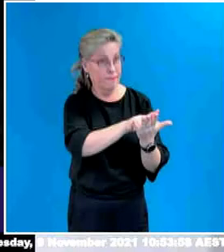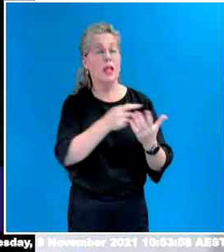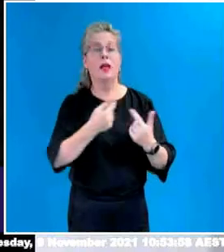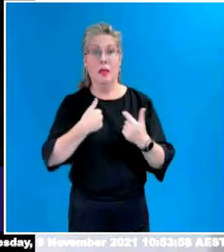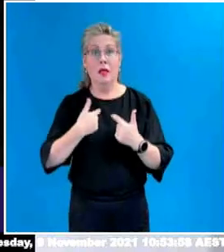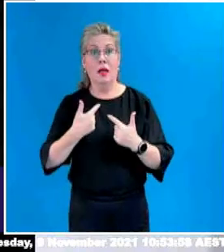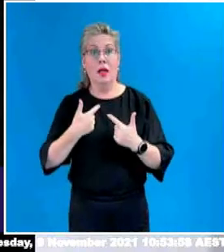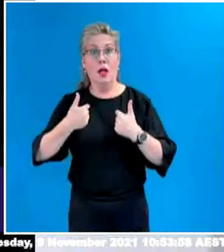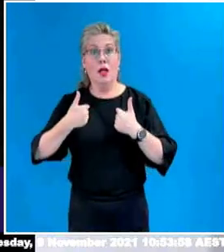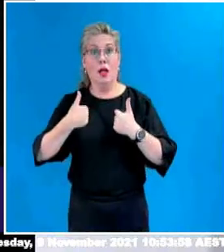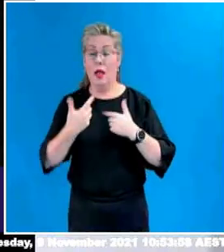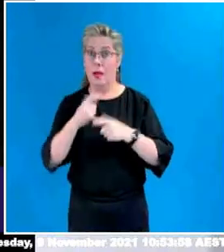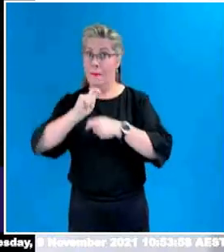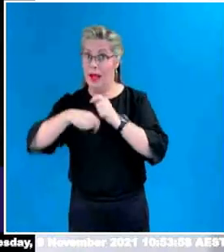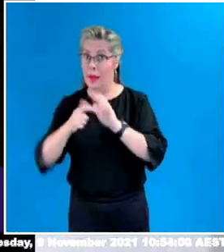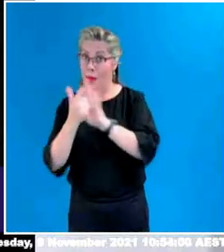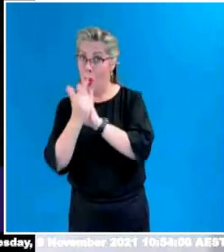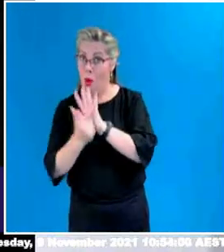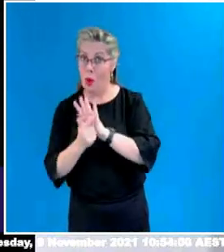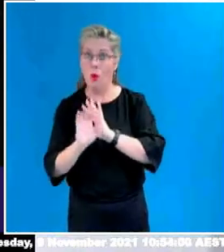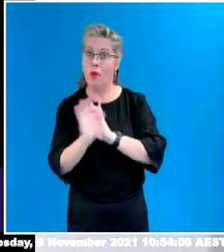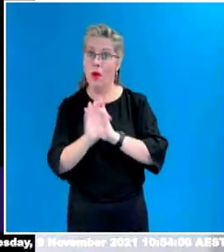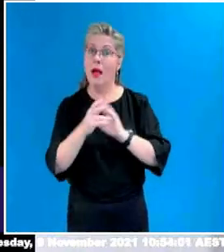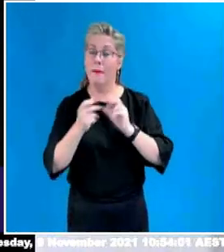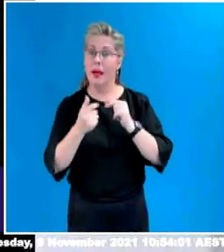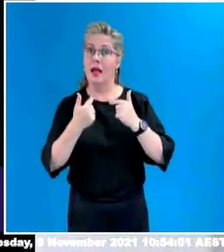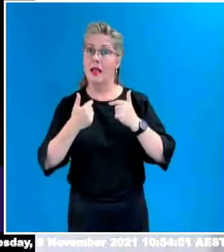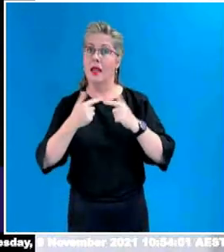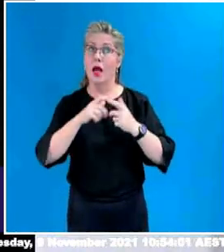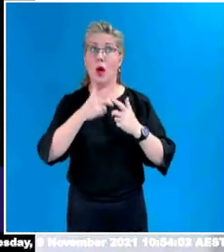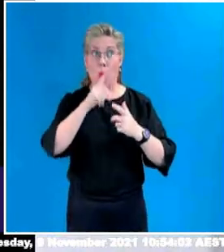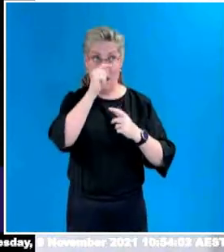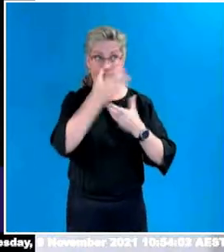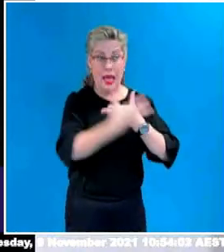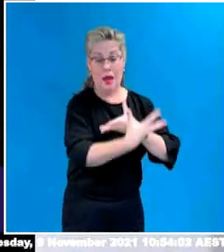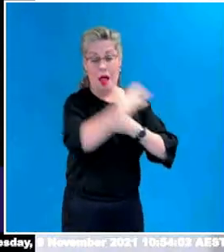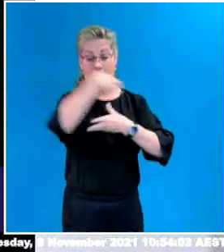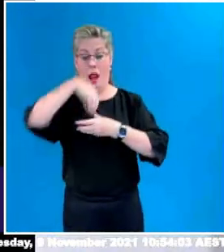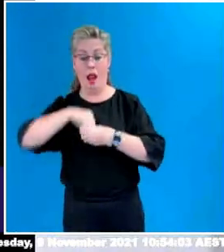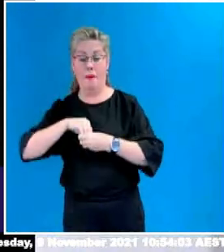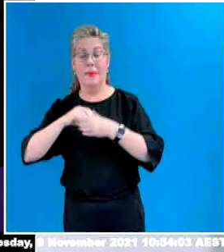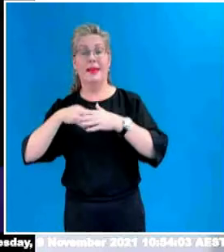That means that when a country takes on the international law